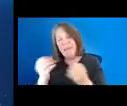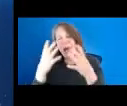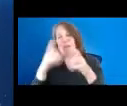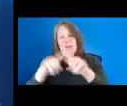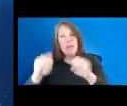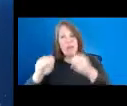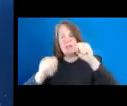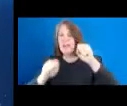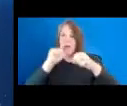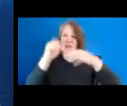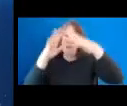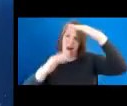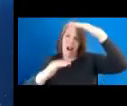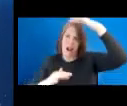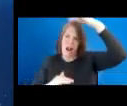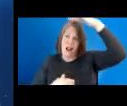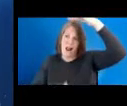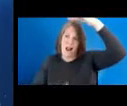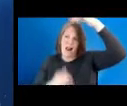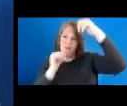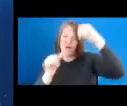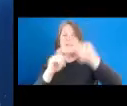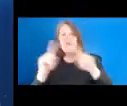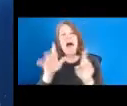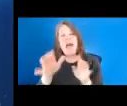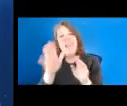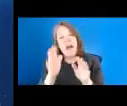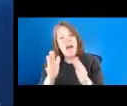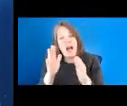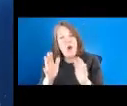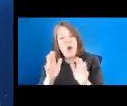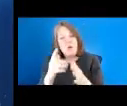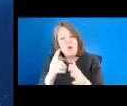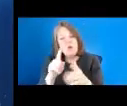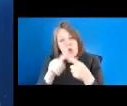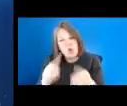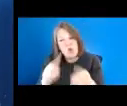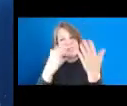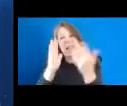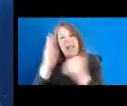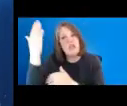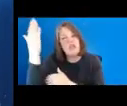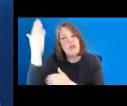as you need to present your research with the detail that you believe it deserves.